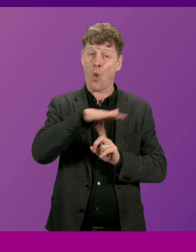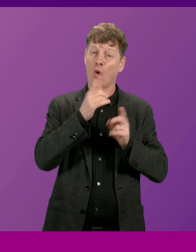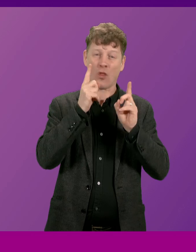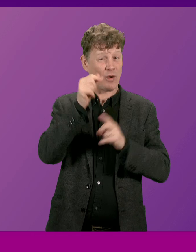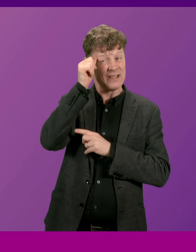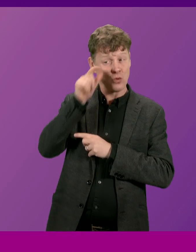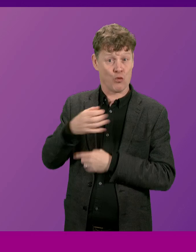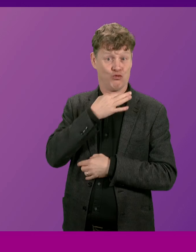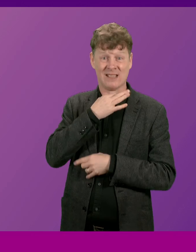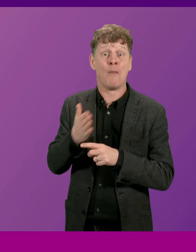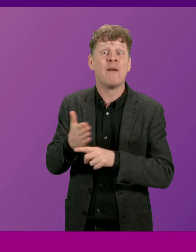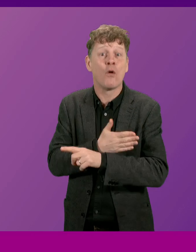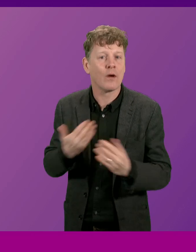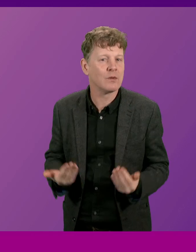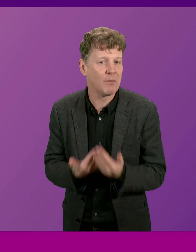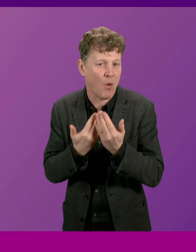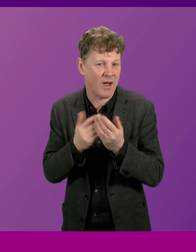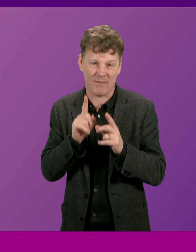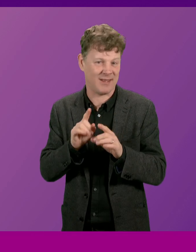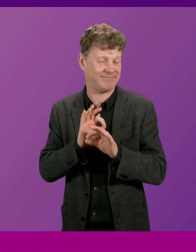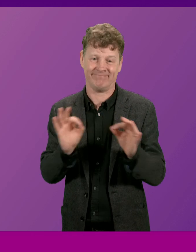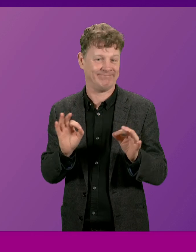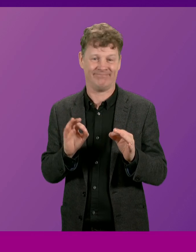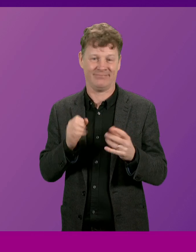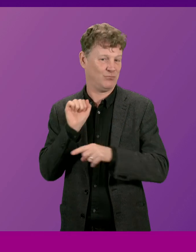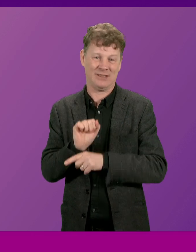but that did not protect him. His tiny body had numerous injuries,